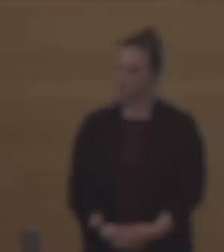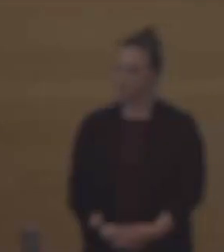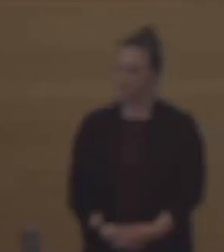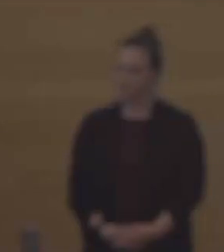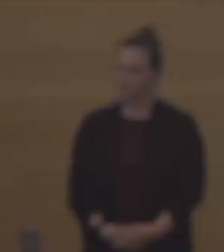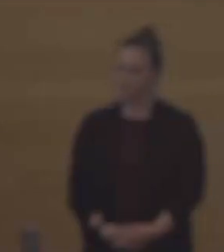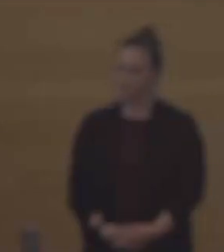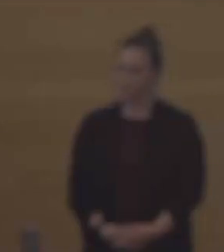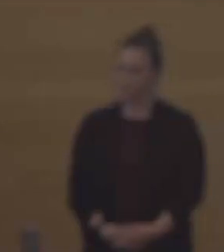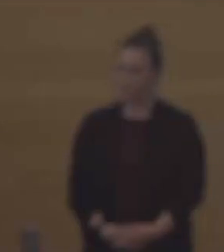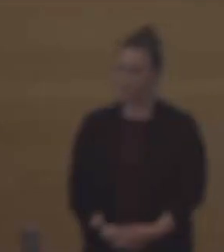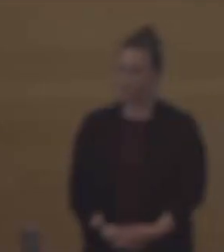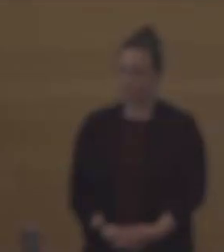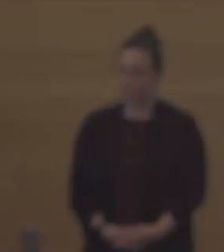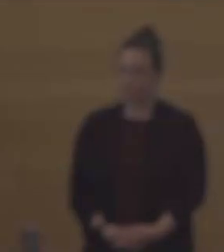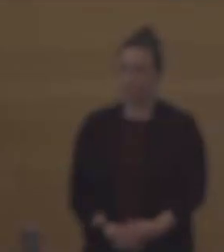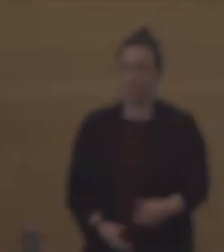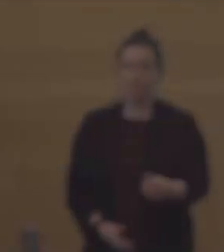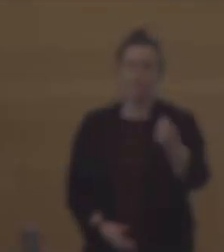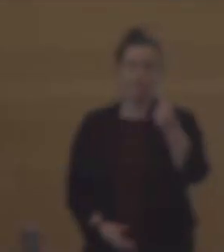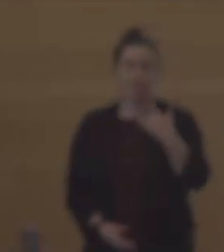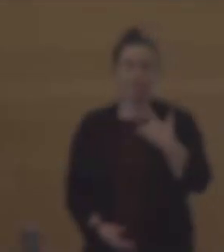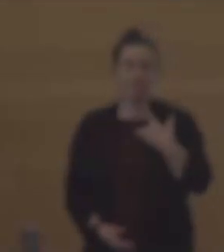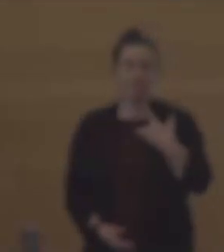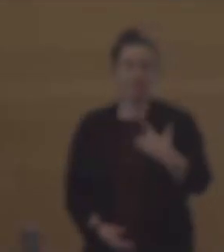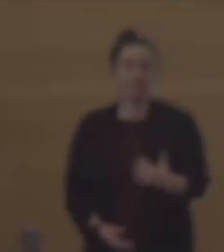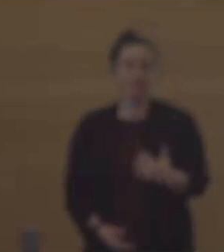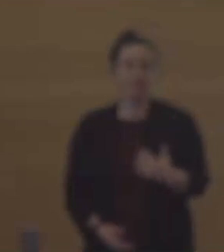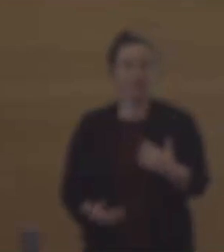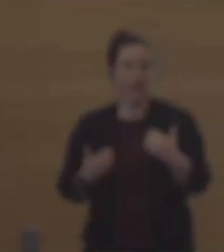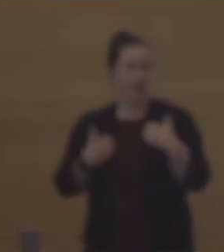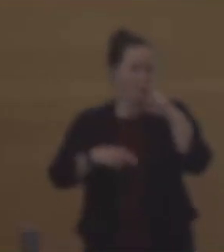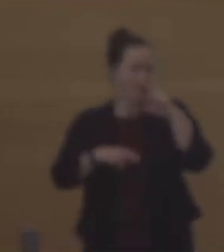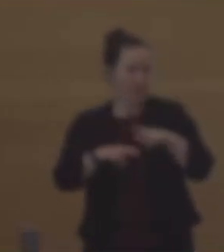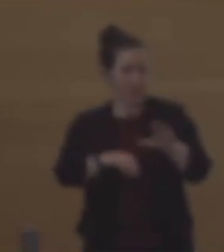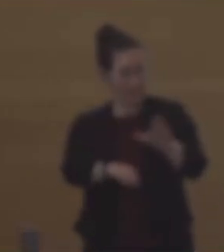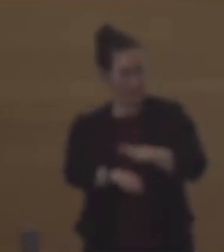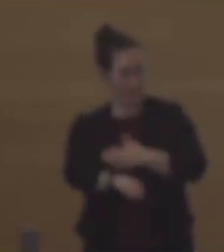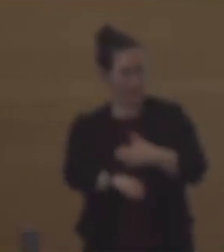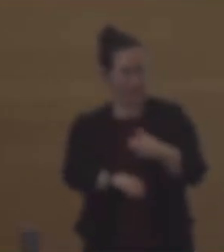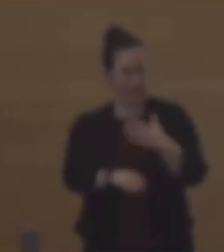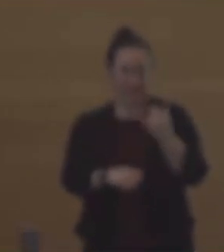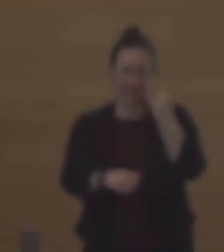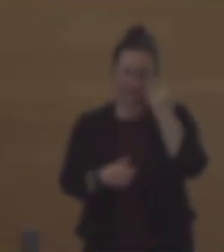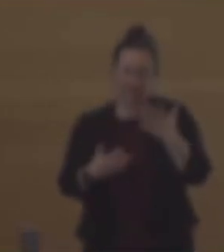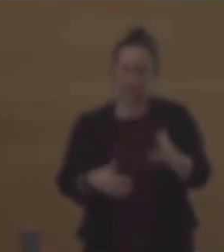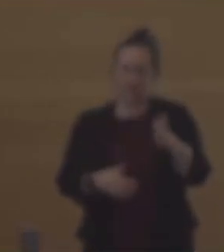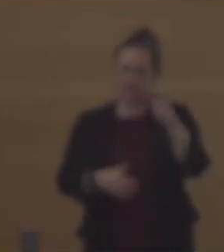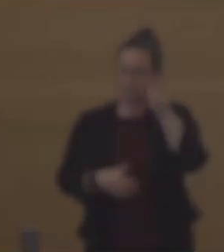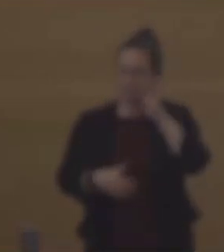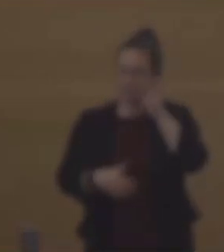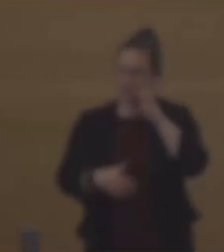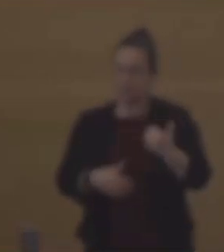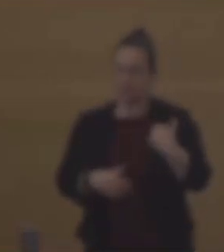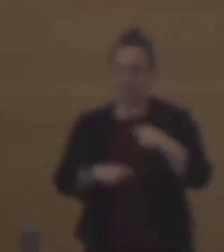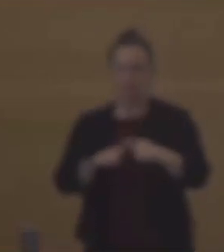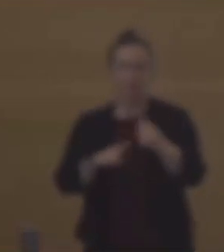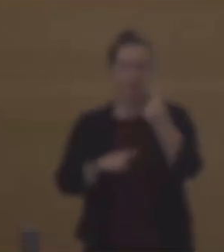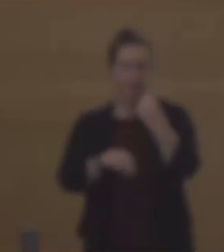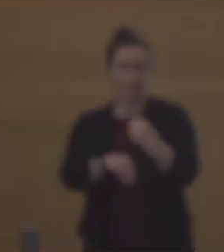And normally there's this fun kahoot music that plays for anyone that's done Kahoot, but due to it being hybrid, we weren't able to get that.